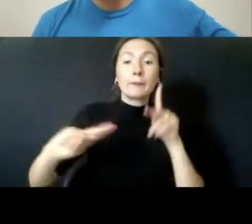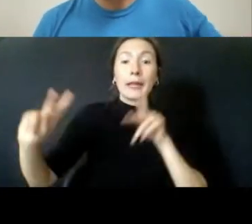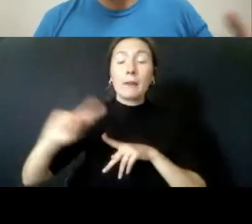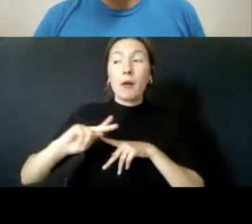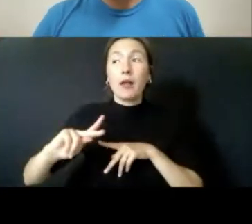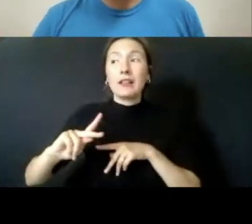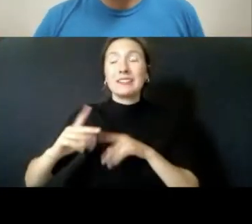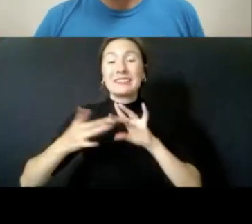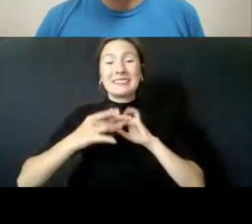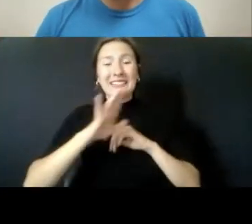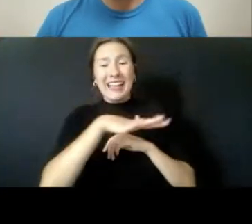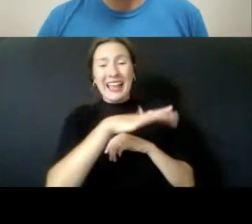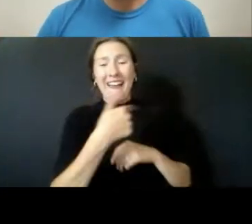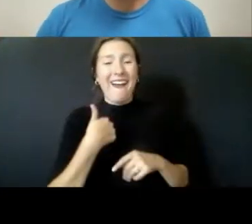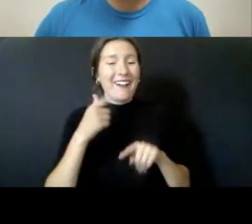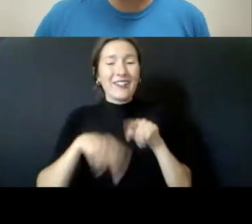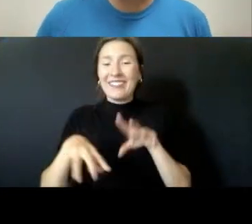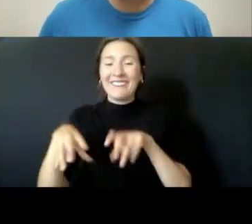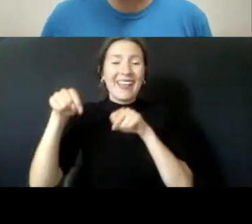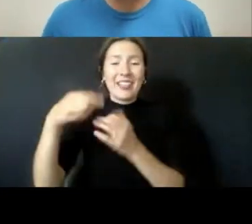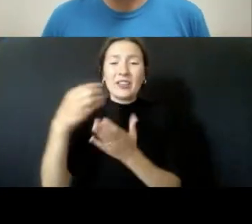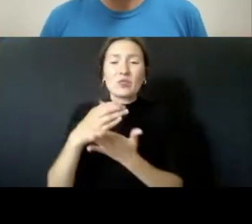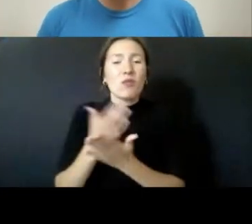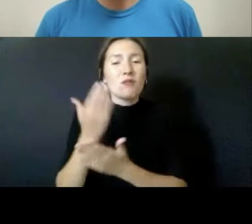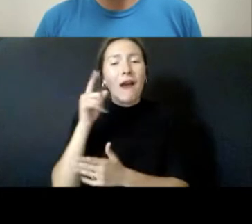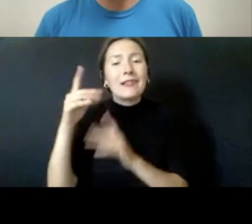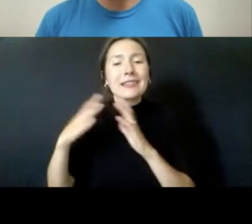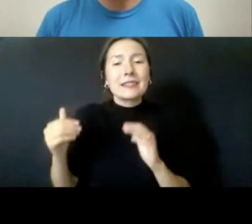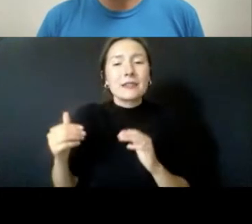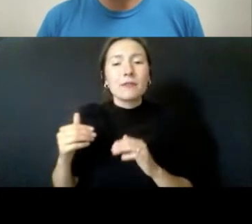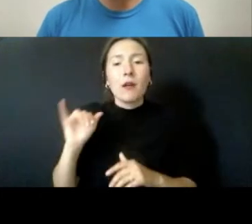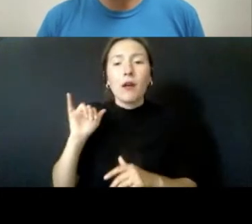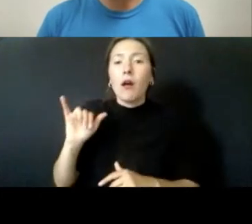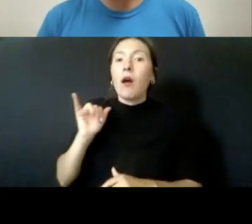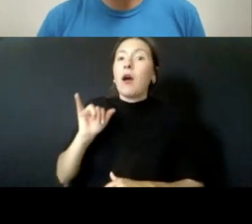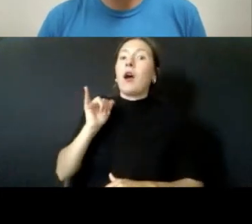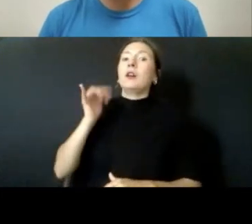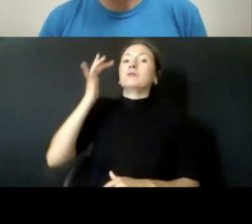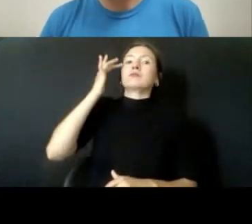get money to go out and buy a different authoring tool or if you have this idea that you're like i